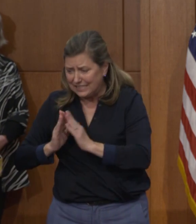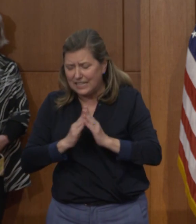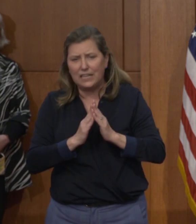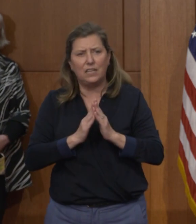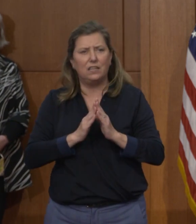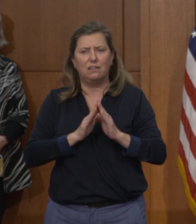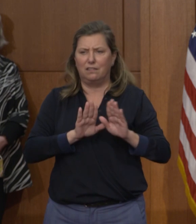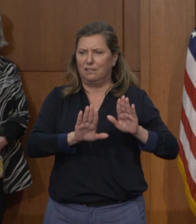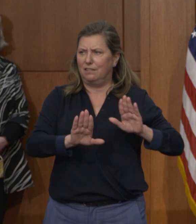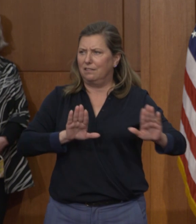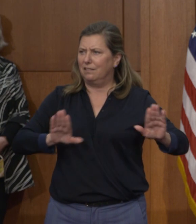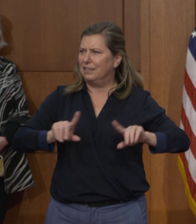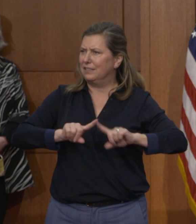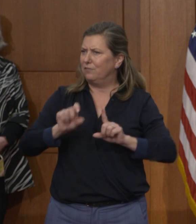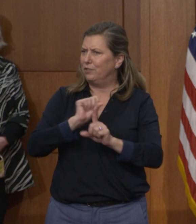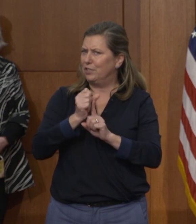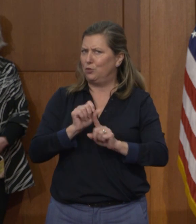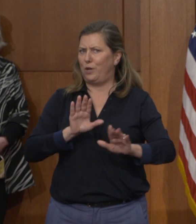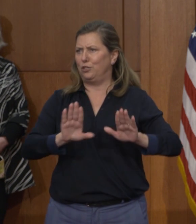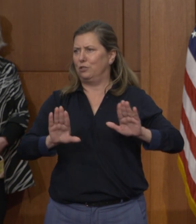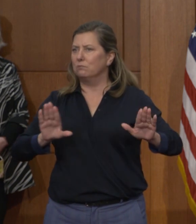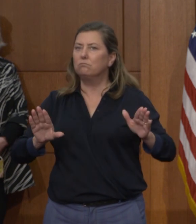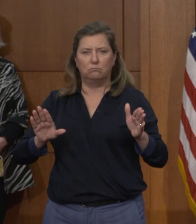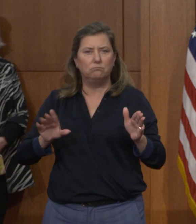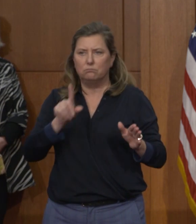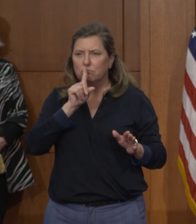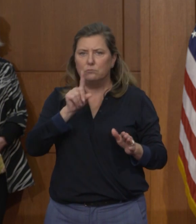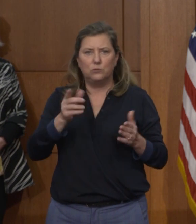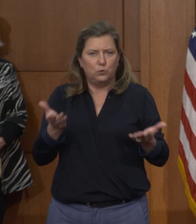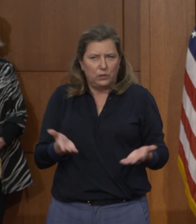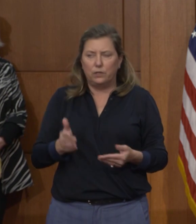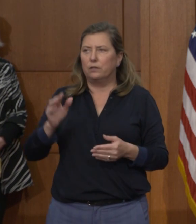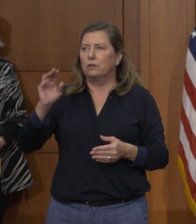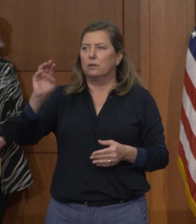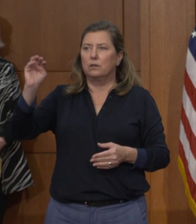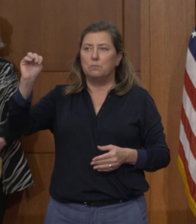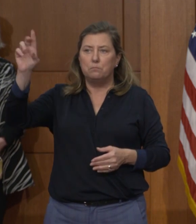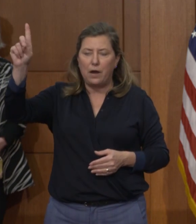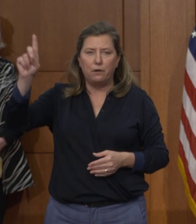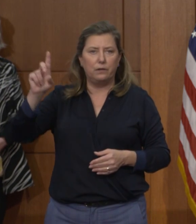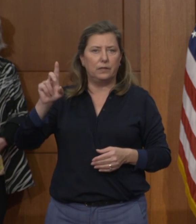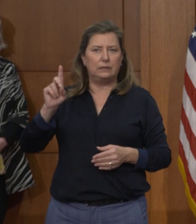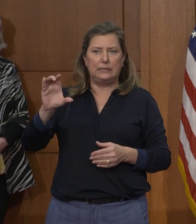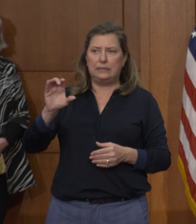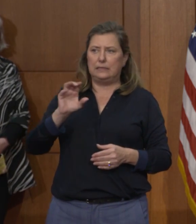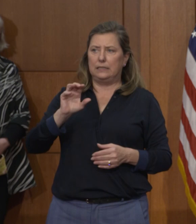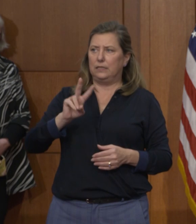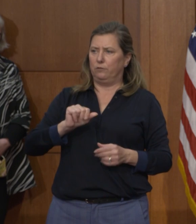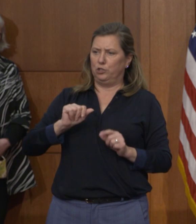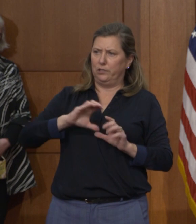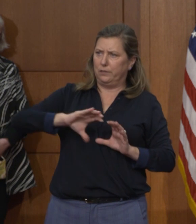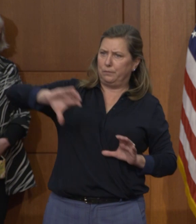to work together, to be as consistent so that we will decrease any confusion, uh, moving forward. So, uh, again, every, every state,